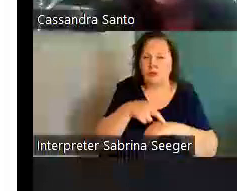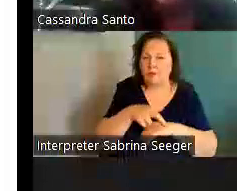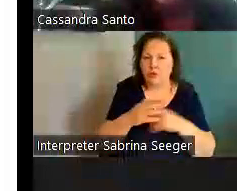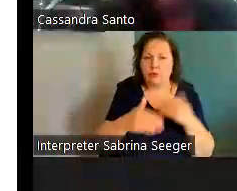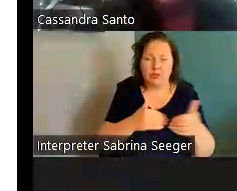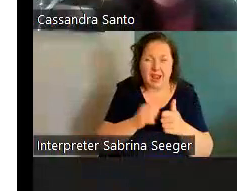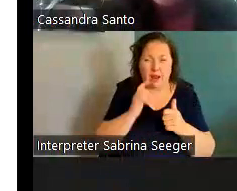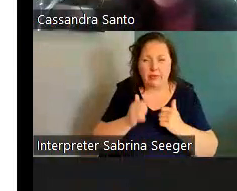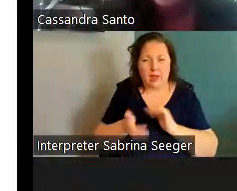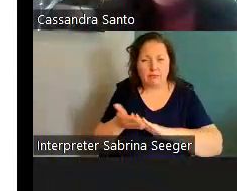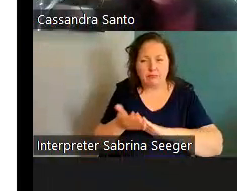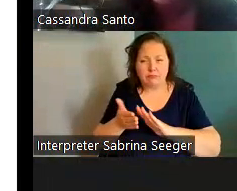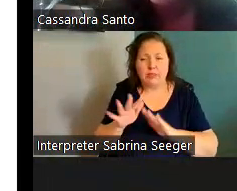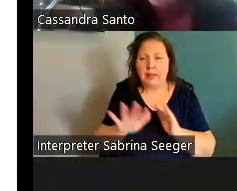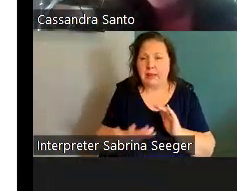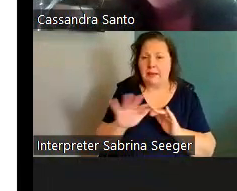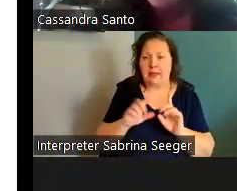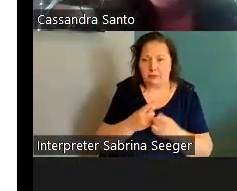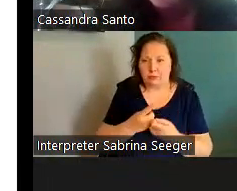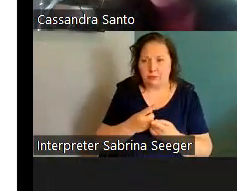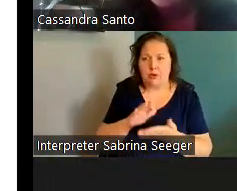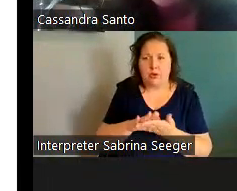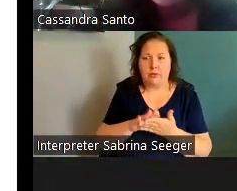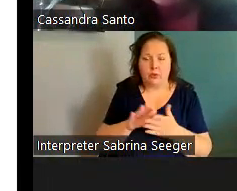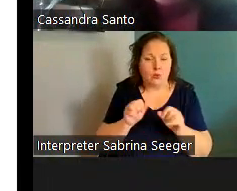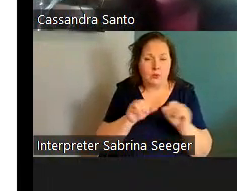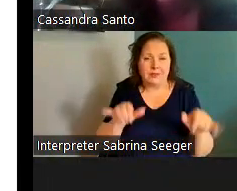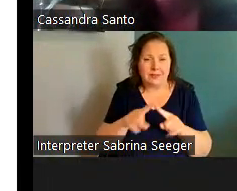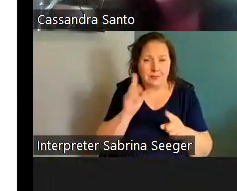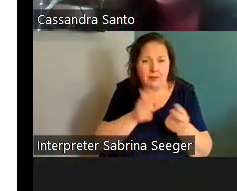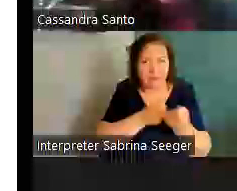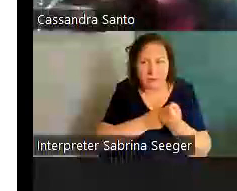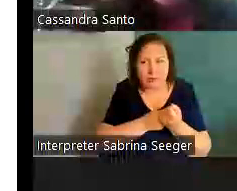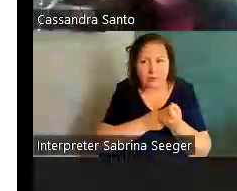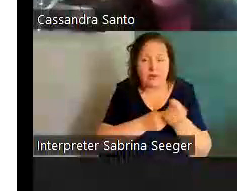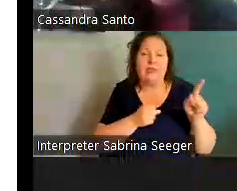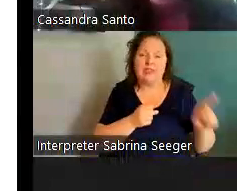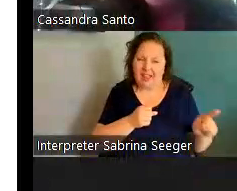within the overall district or school system of support. This is a case study that goes deeper